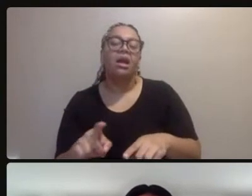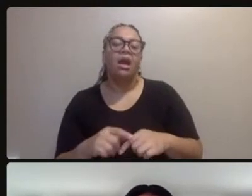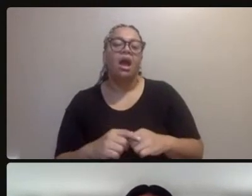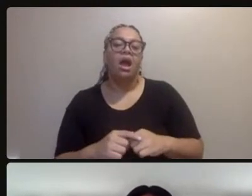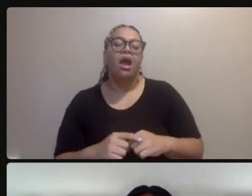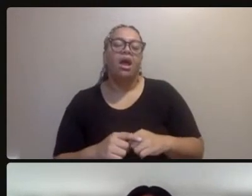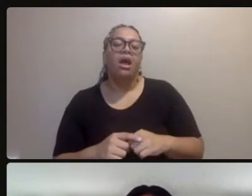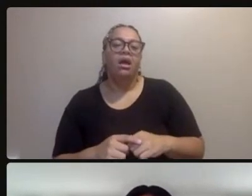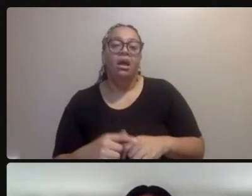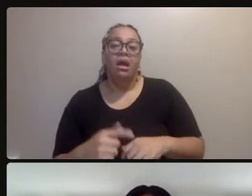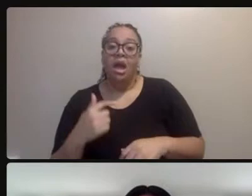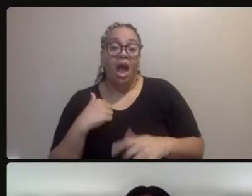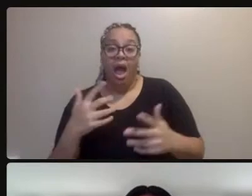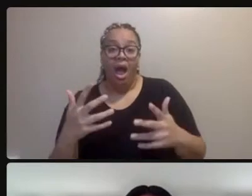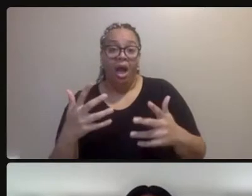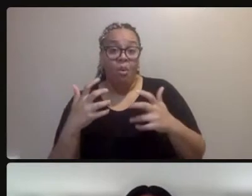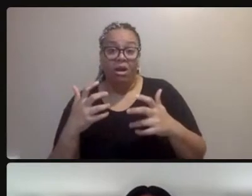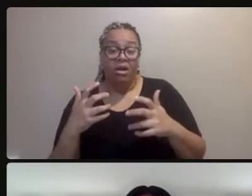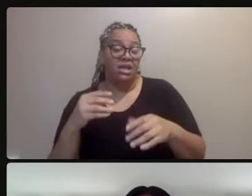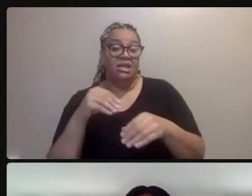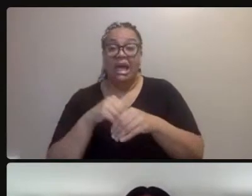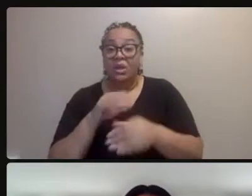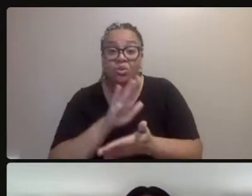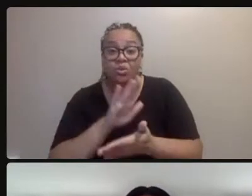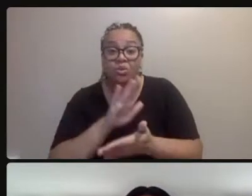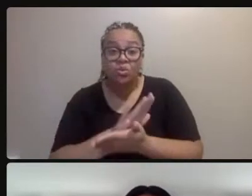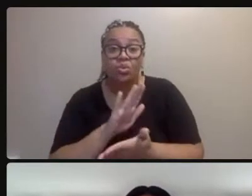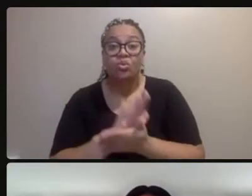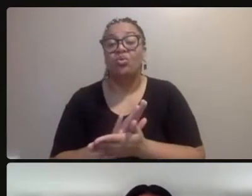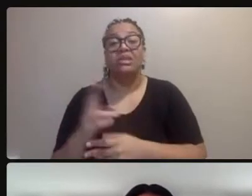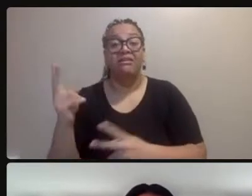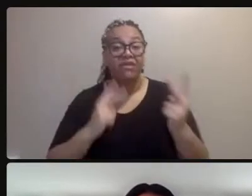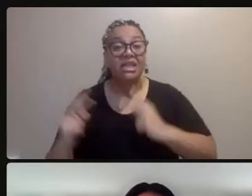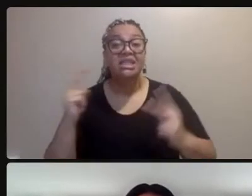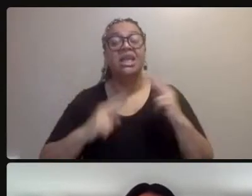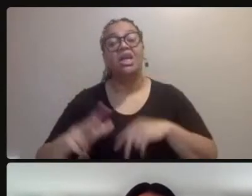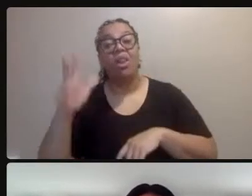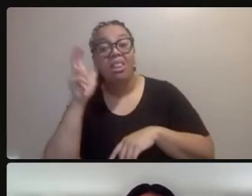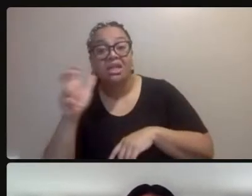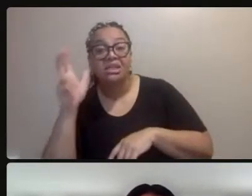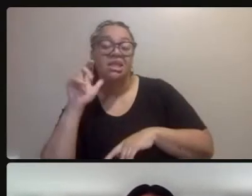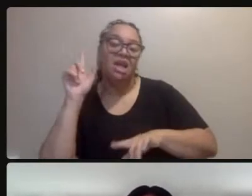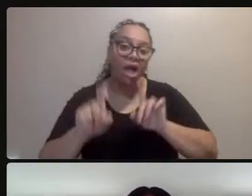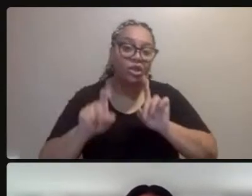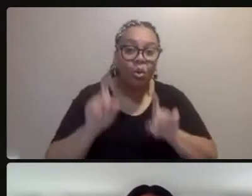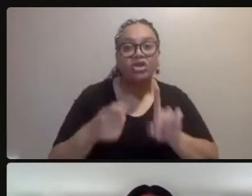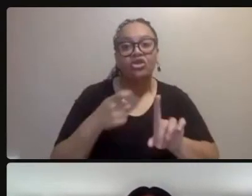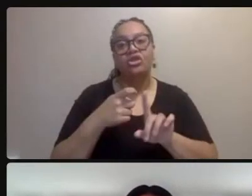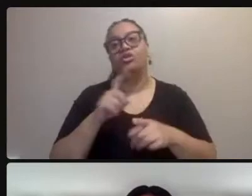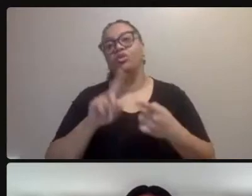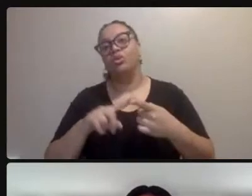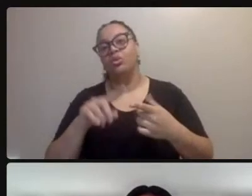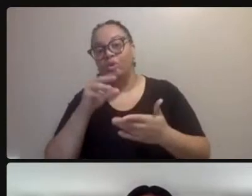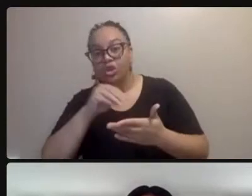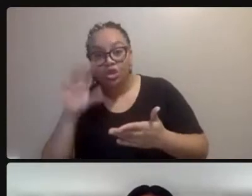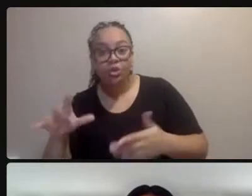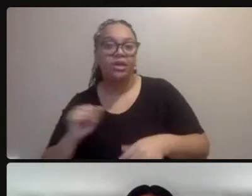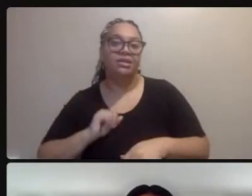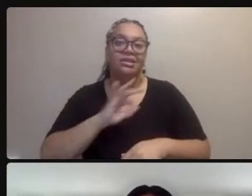NEGATIVE DISCOURSE WOULD TAKE